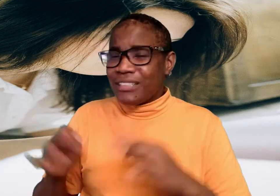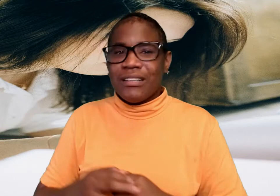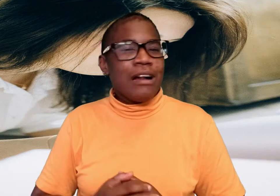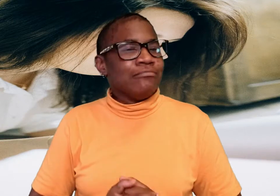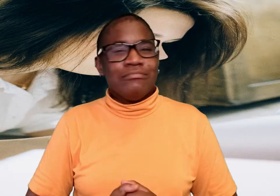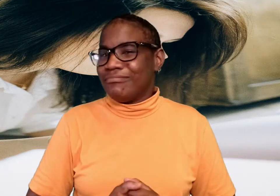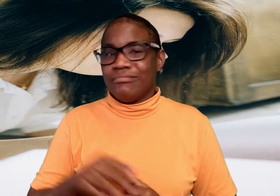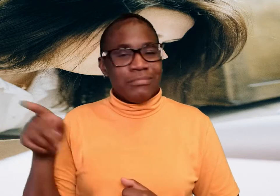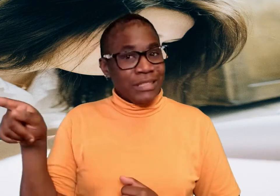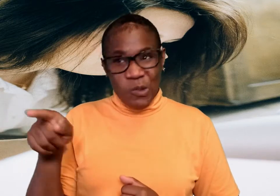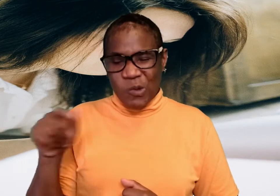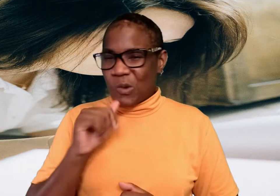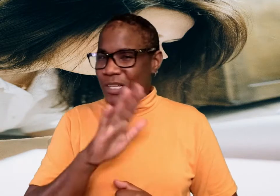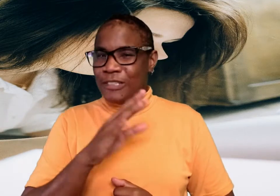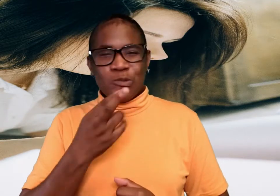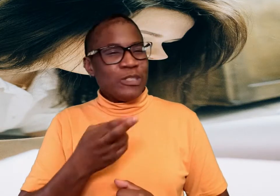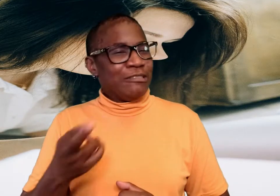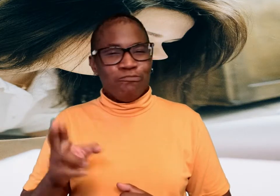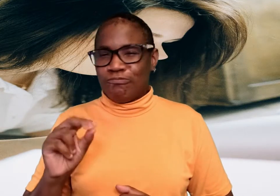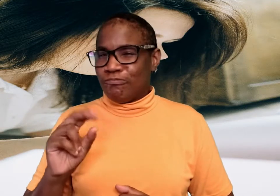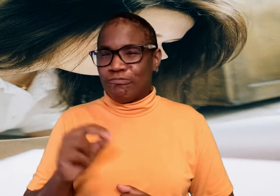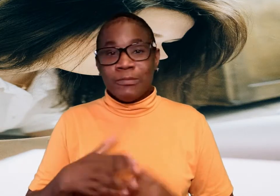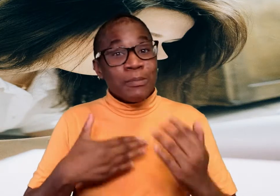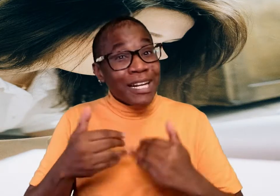do about it, even if they are your friend.